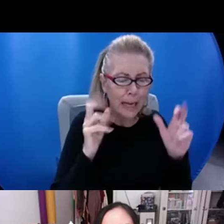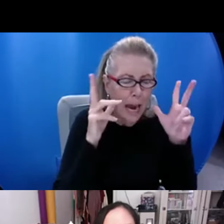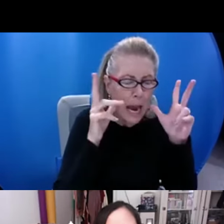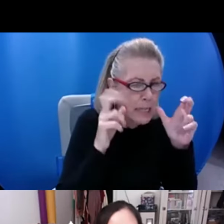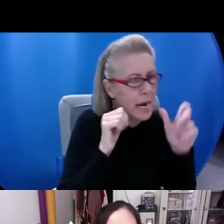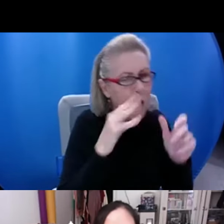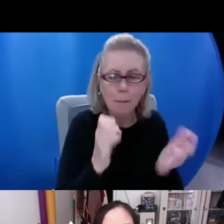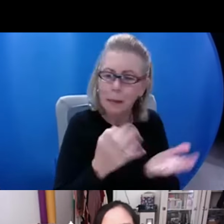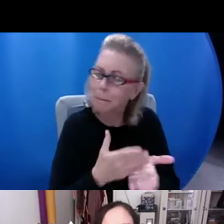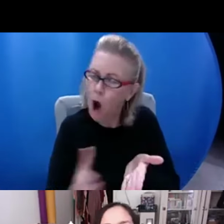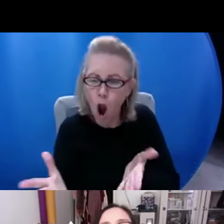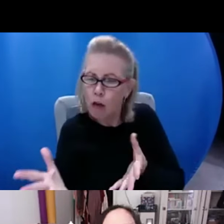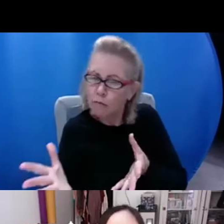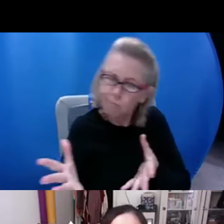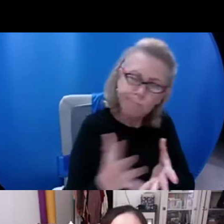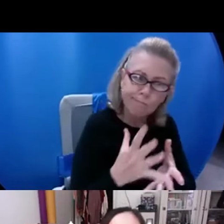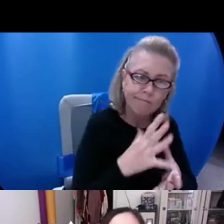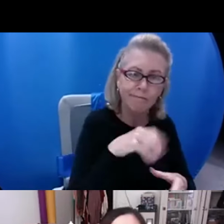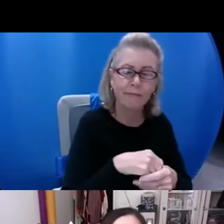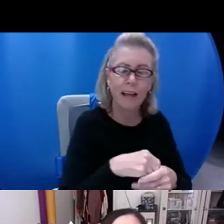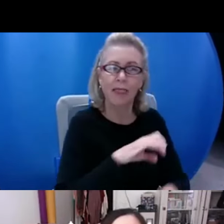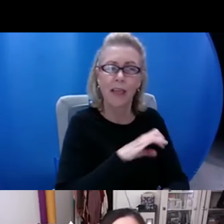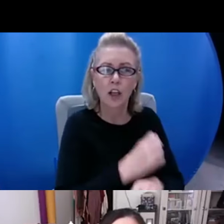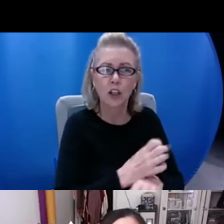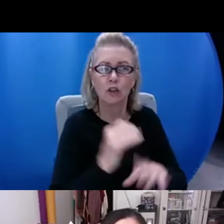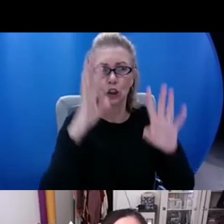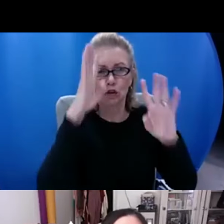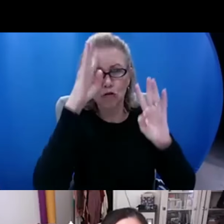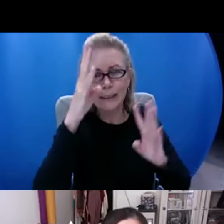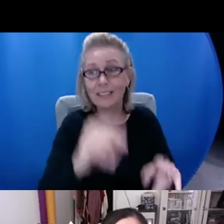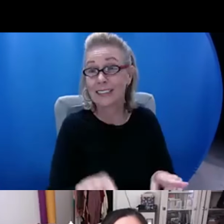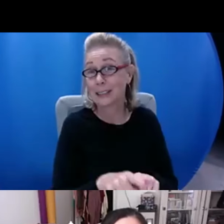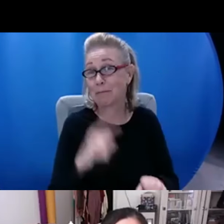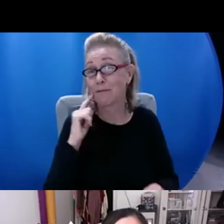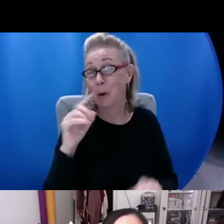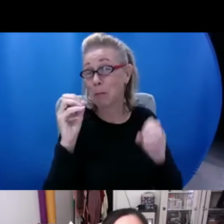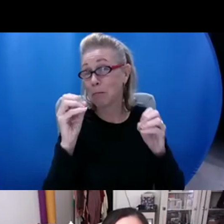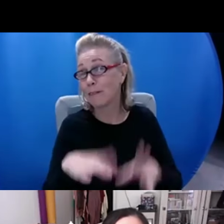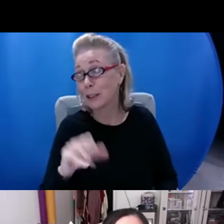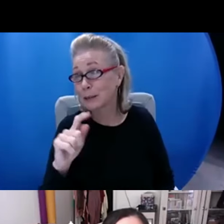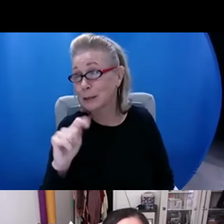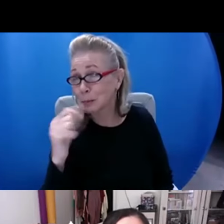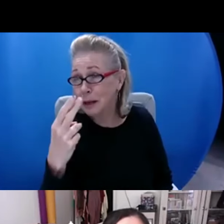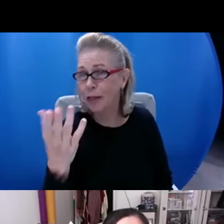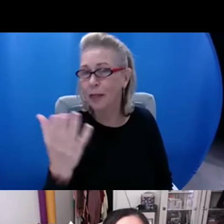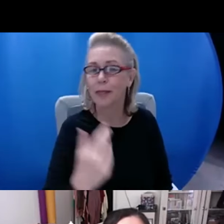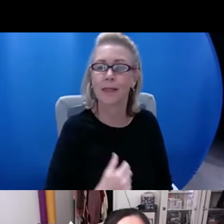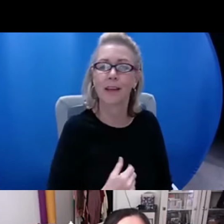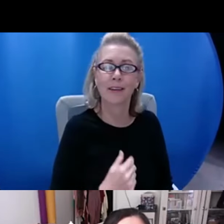creativity that came out of that same goes for Professor Smith, which reminded me of my old